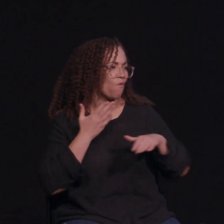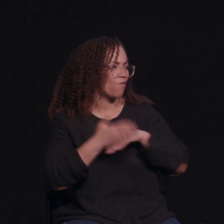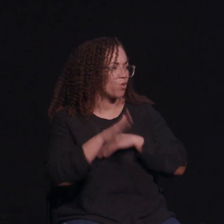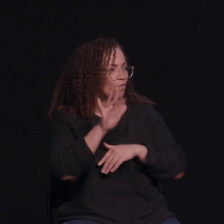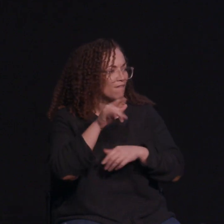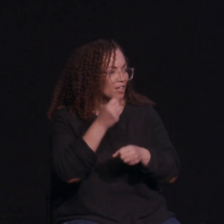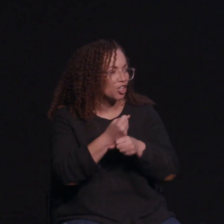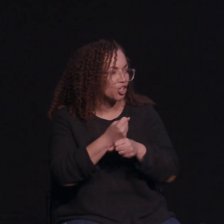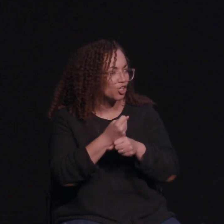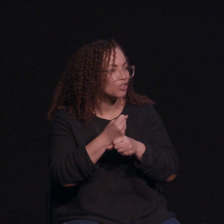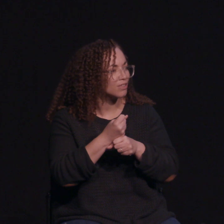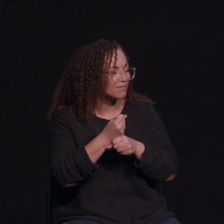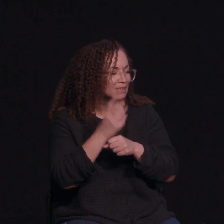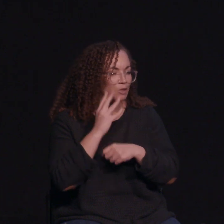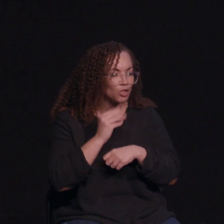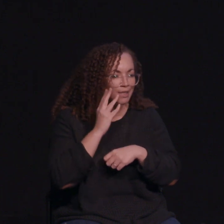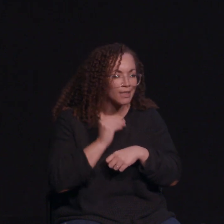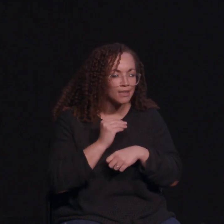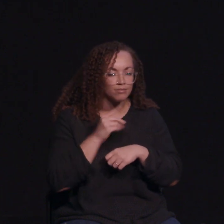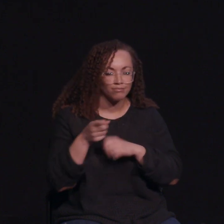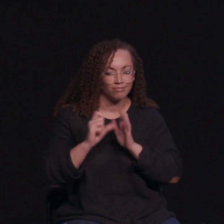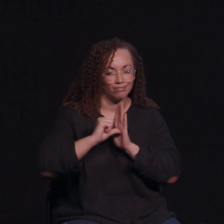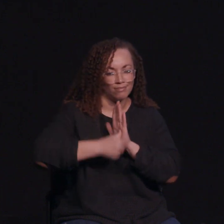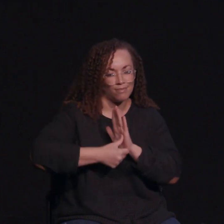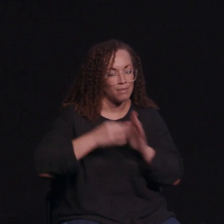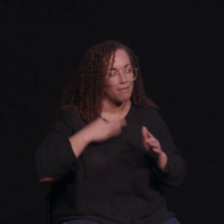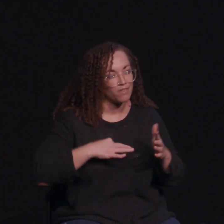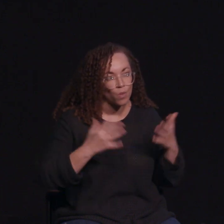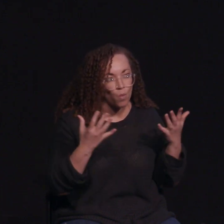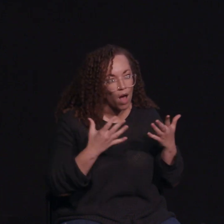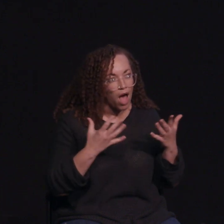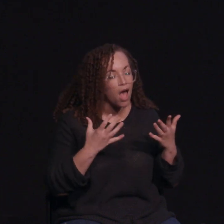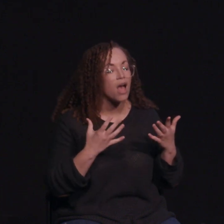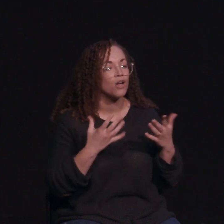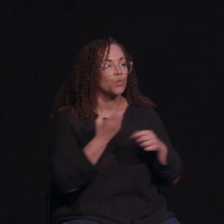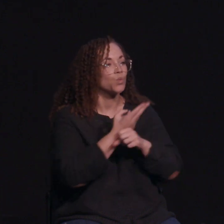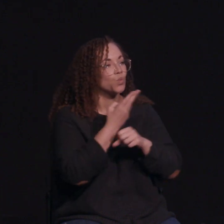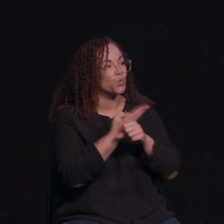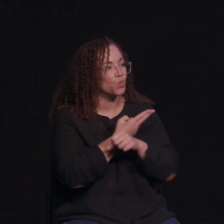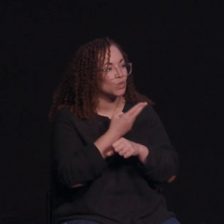Pandora's work emphasizes the benefits of applying ecological principles to social design.